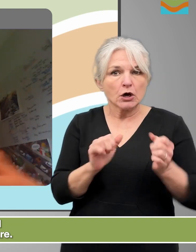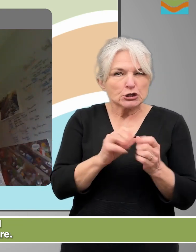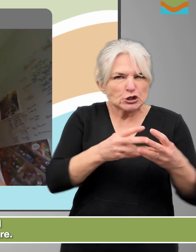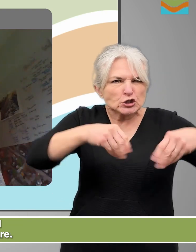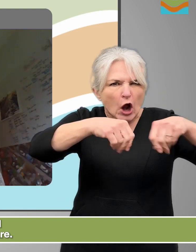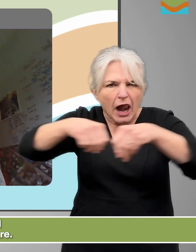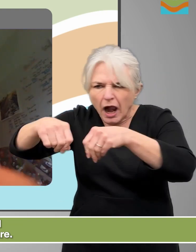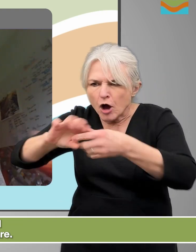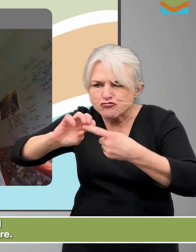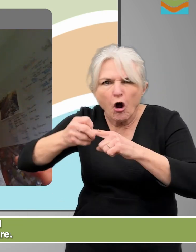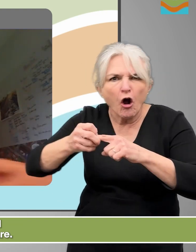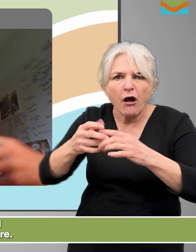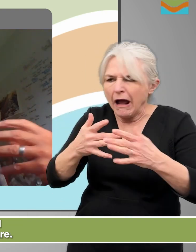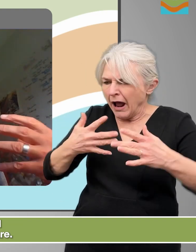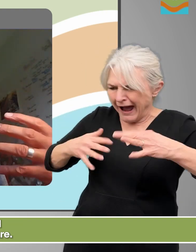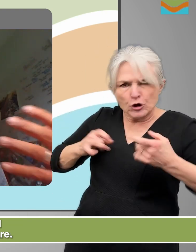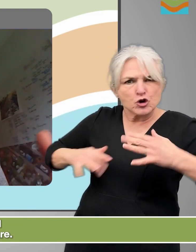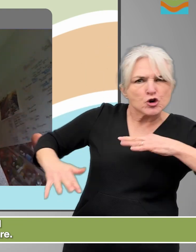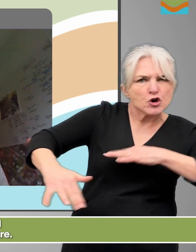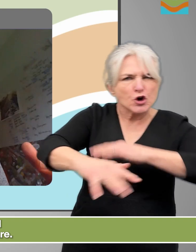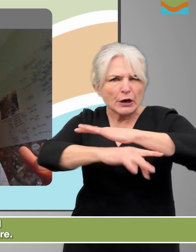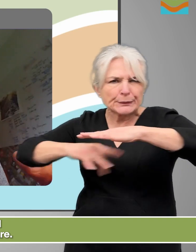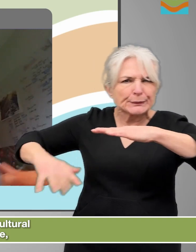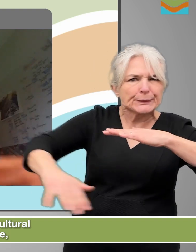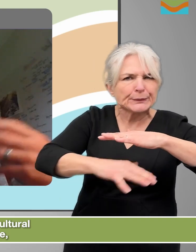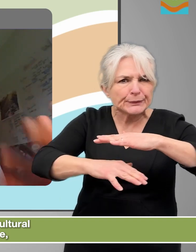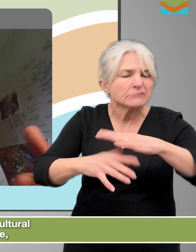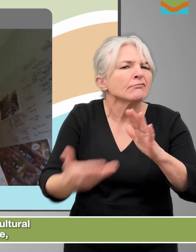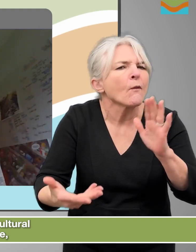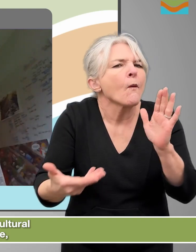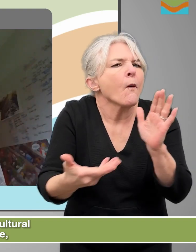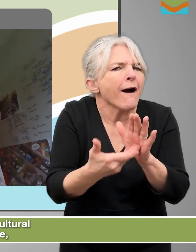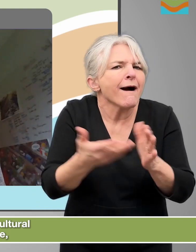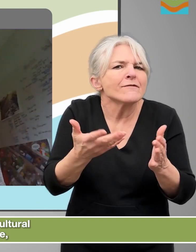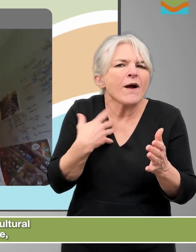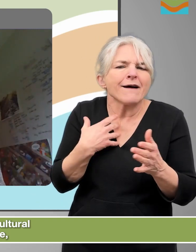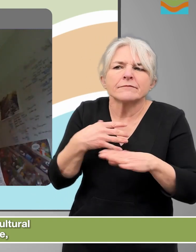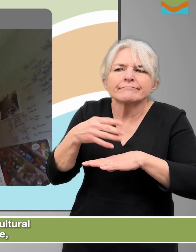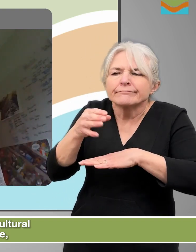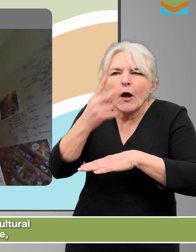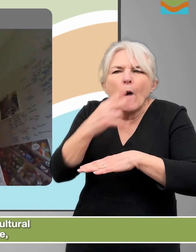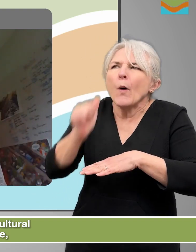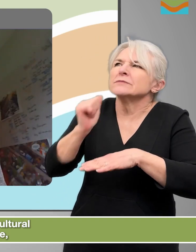the soils, the rocks, and the manmade infrastructure. And of course we also have cultural heritage in the subservice,